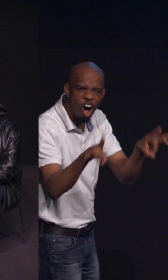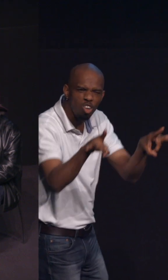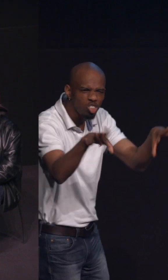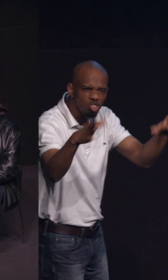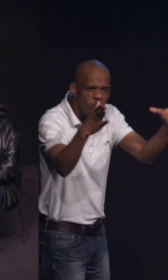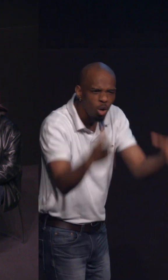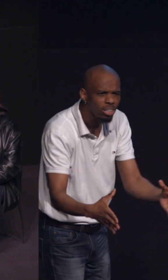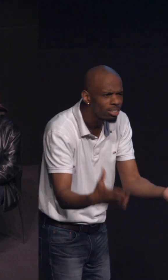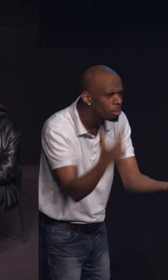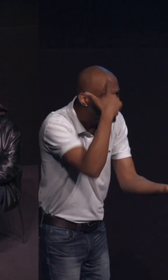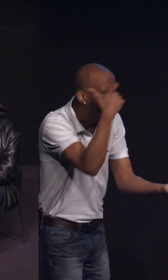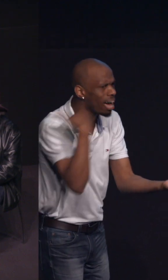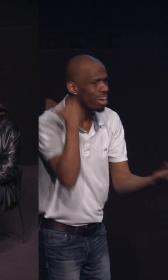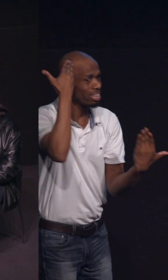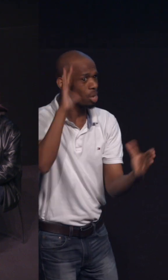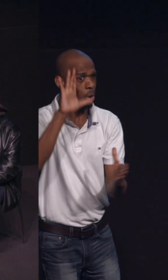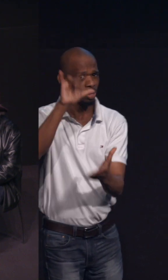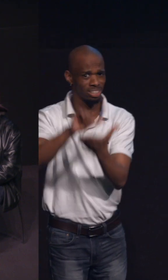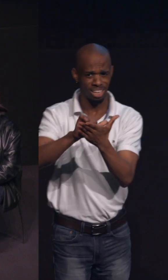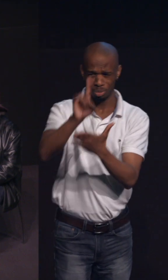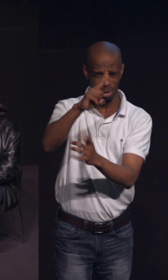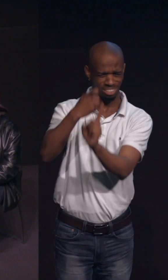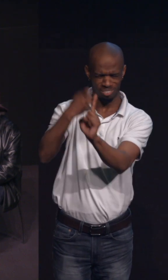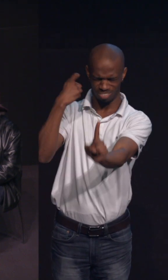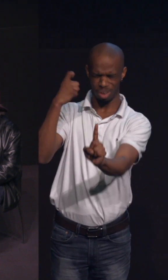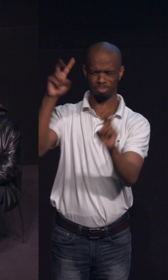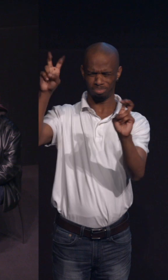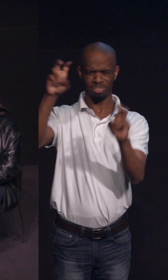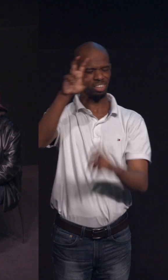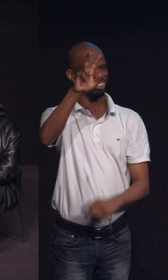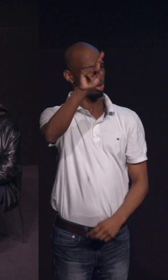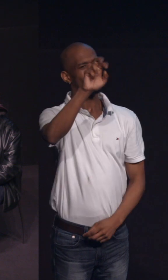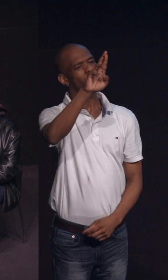the origins of permaculture as we know it. Peter Singer who's seen as the kind of,